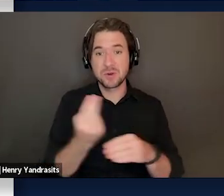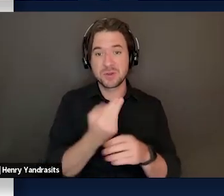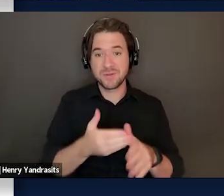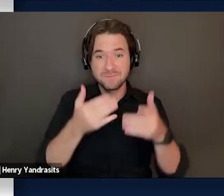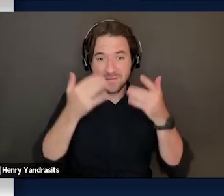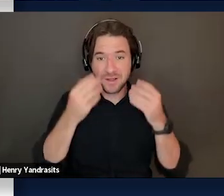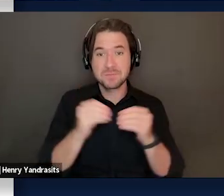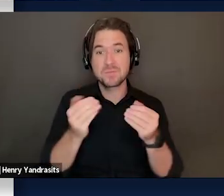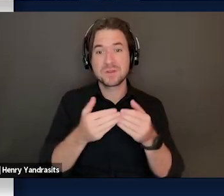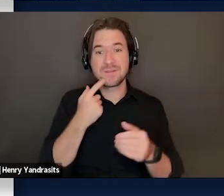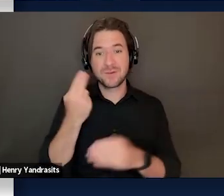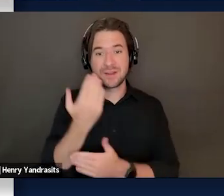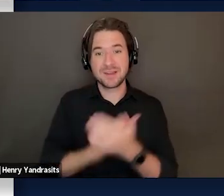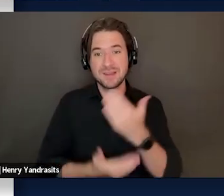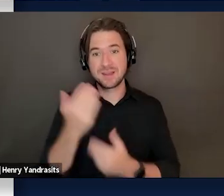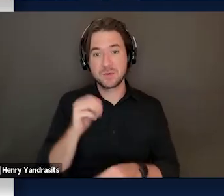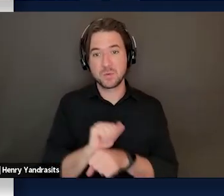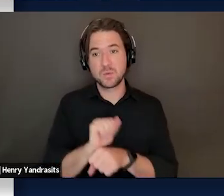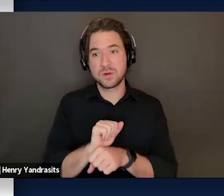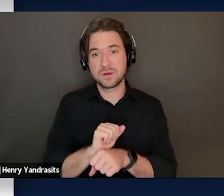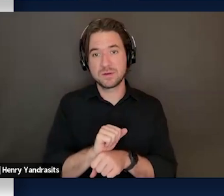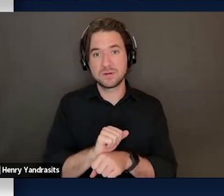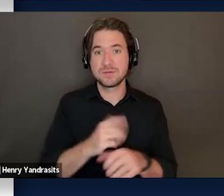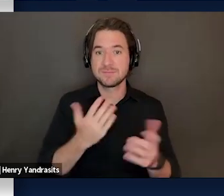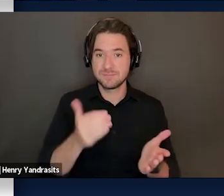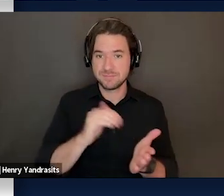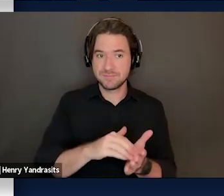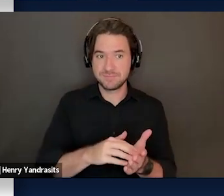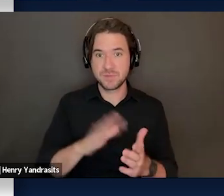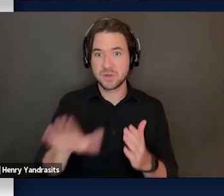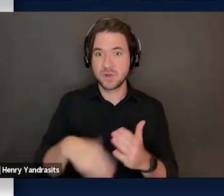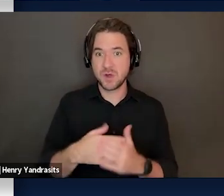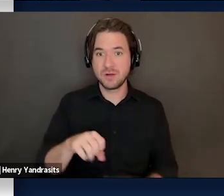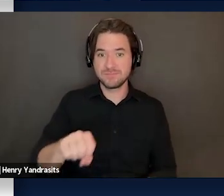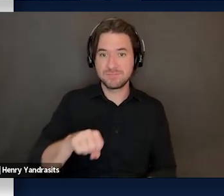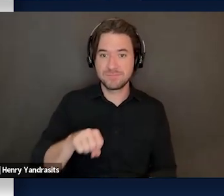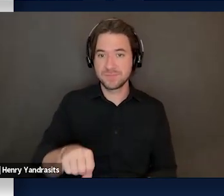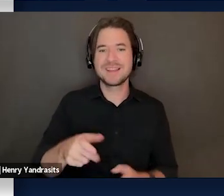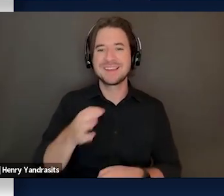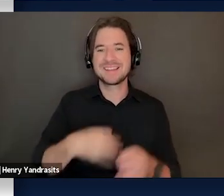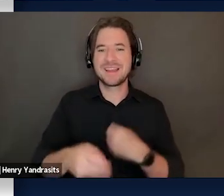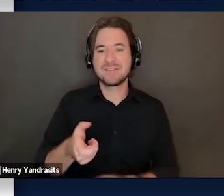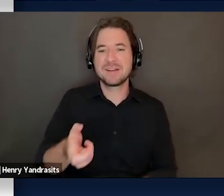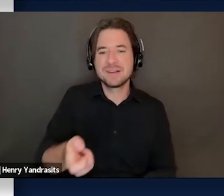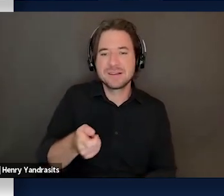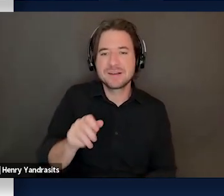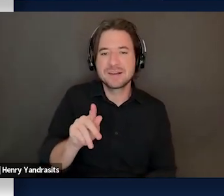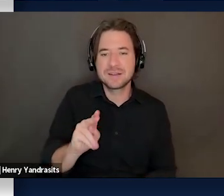easier for their hands to work. Um, and so, again, all of these drawers have handles instead of knobs. So, thinking about.